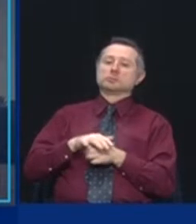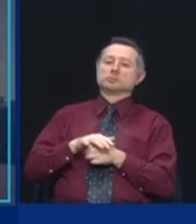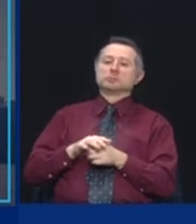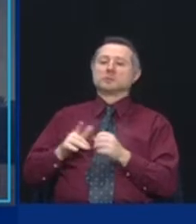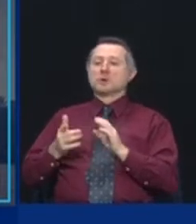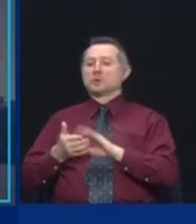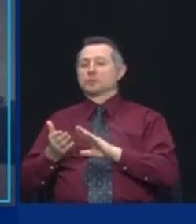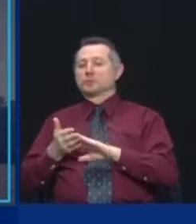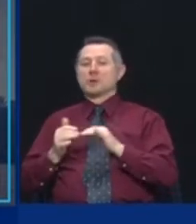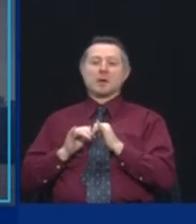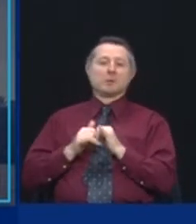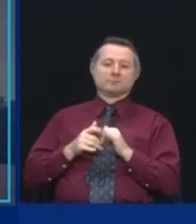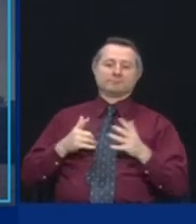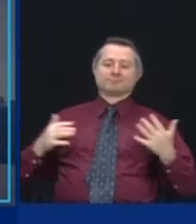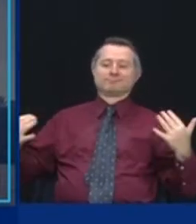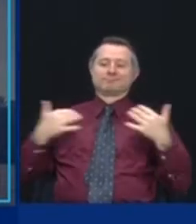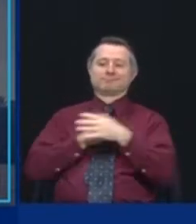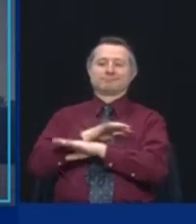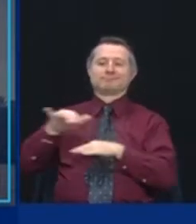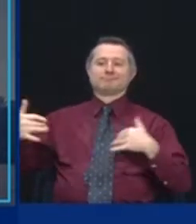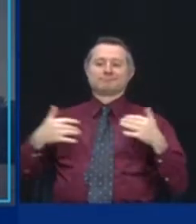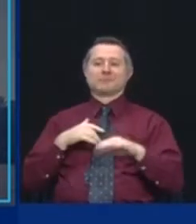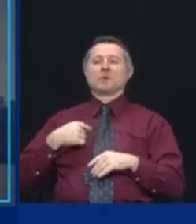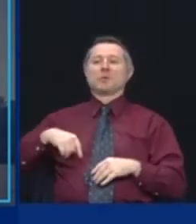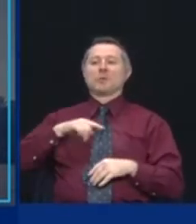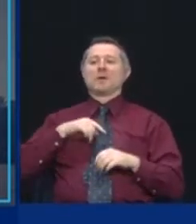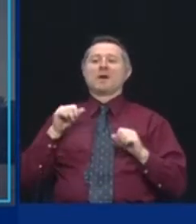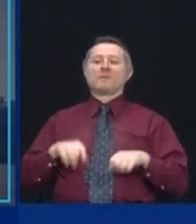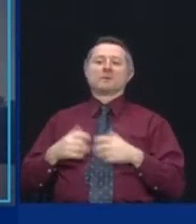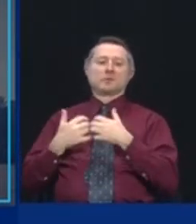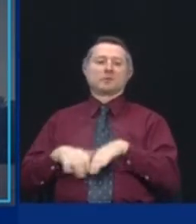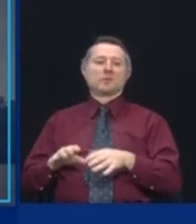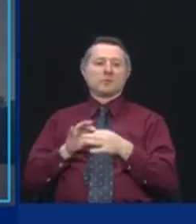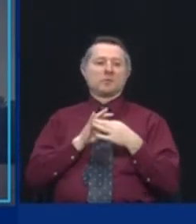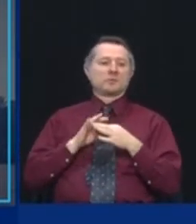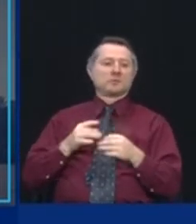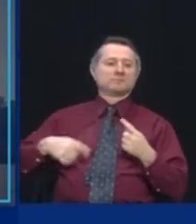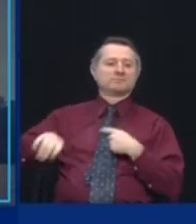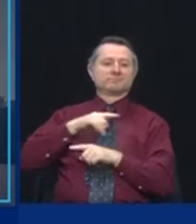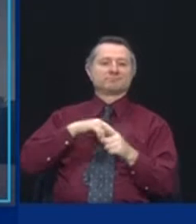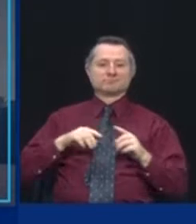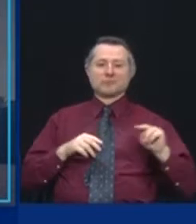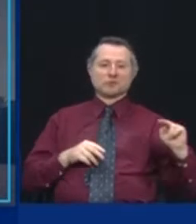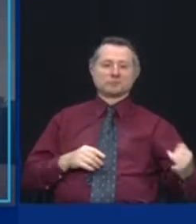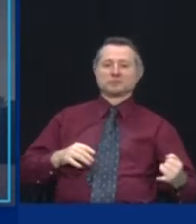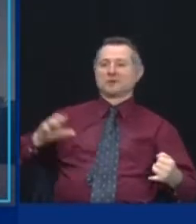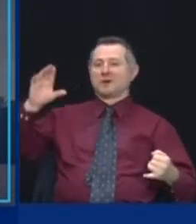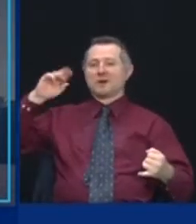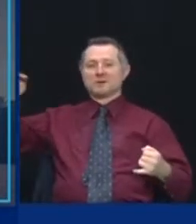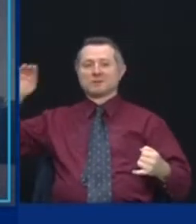YES, WE'RE IN NEW YORK. BUT THAT'S NOT HOW THE REGION FUNCTIONS. SO WE HAVE BEEN FUNCTIONING TO